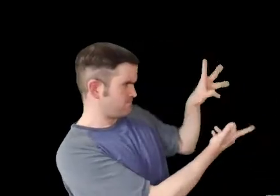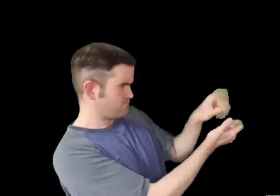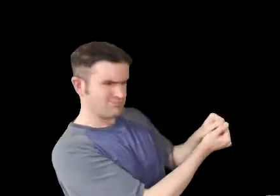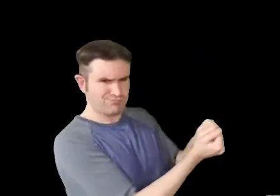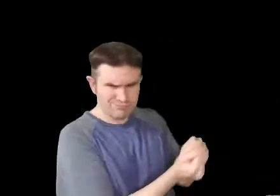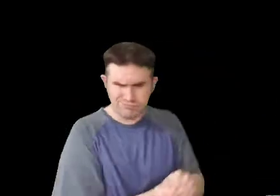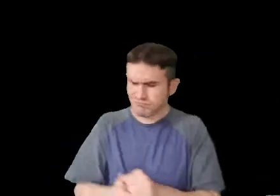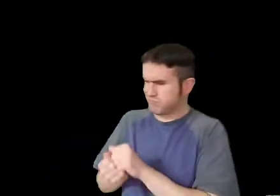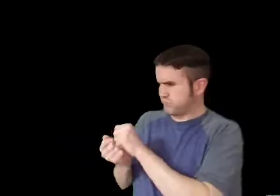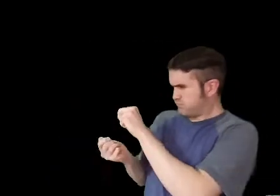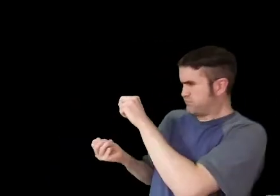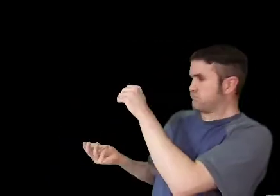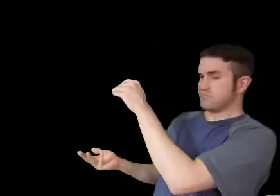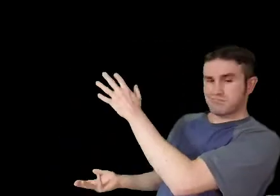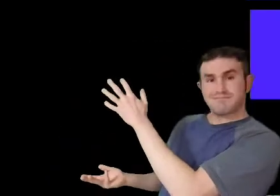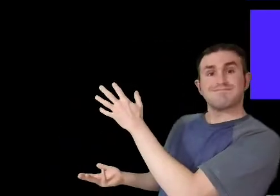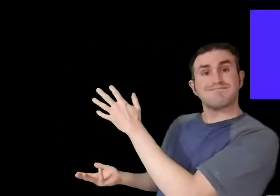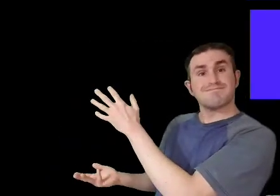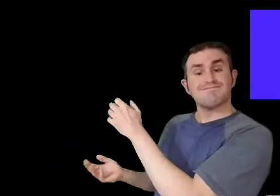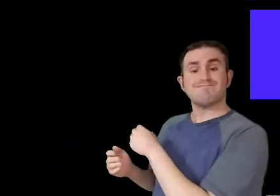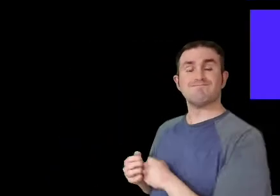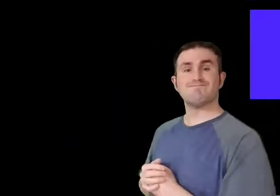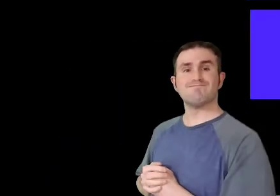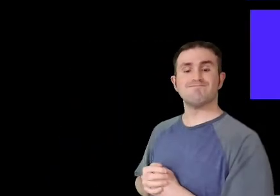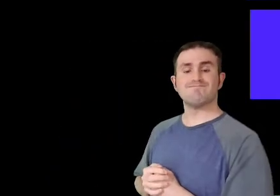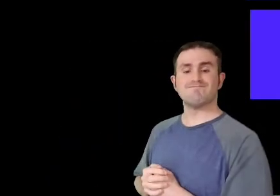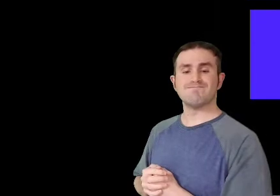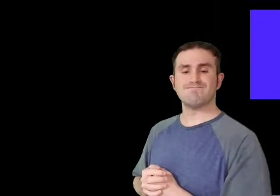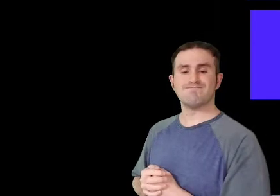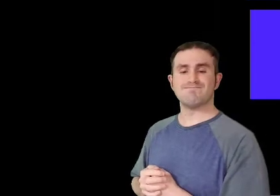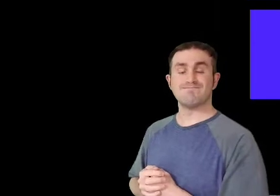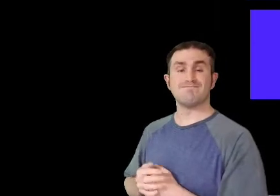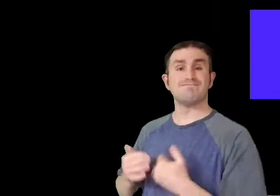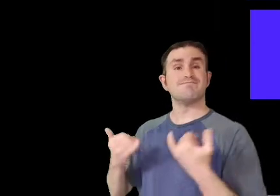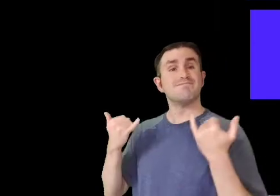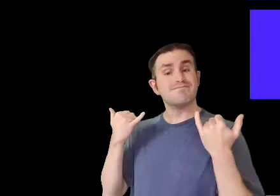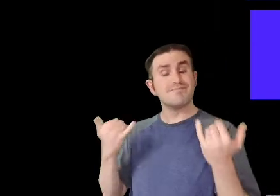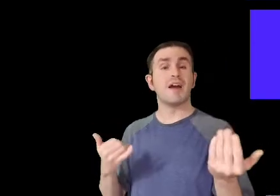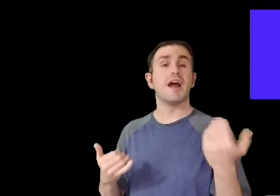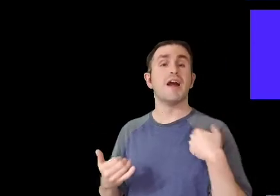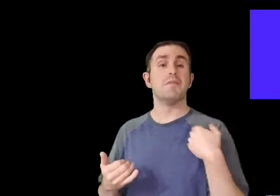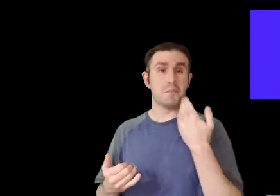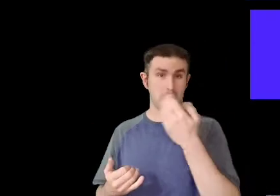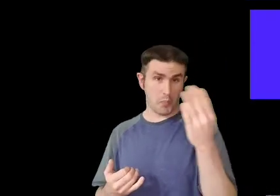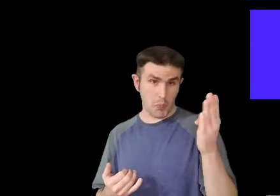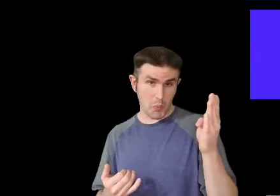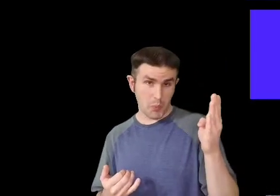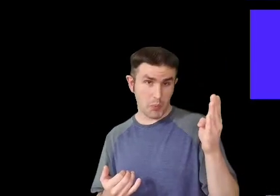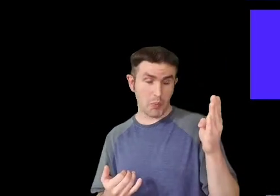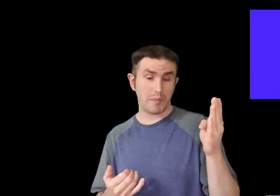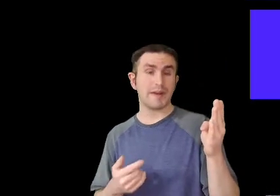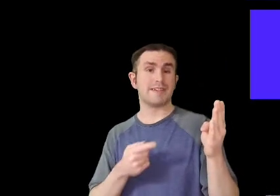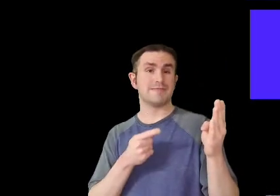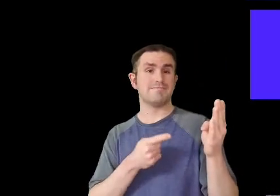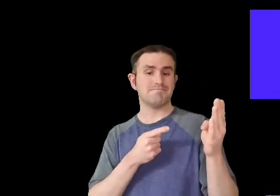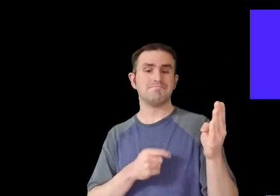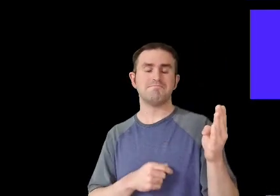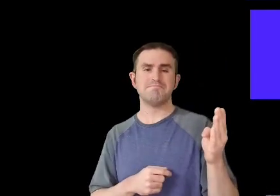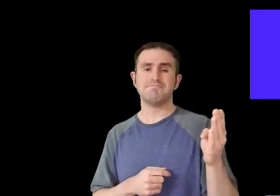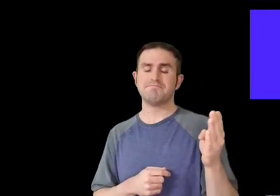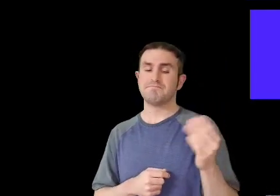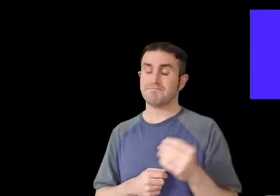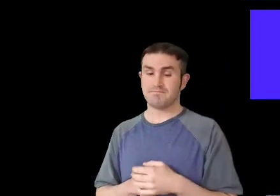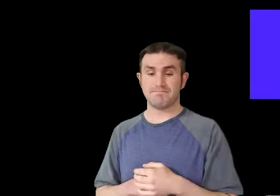we're going to put them right over here! Now we have our blue, and let's just say that we choose